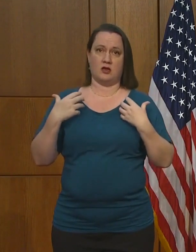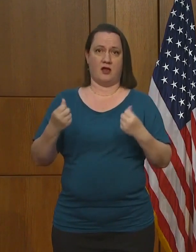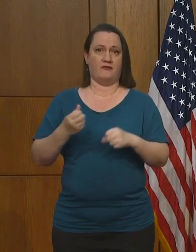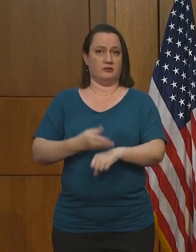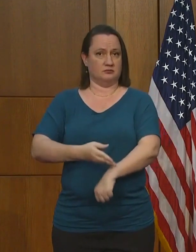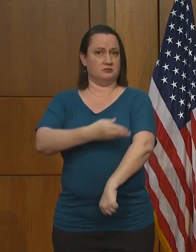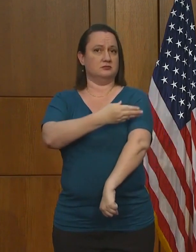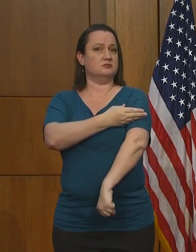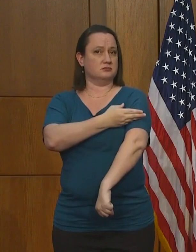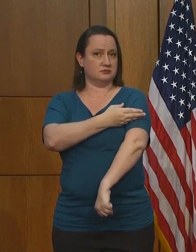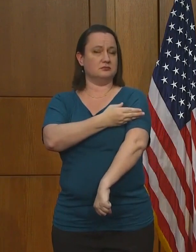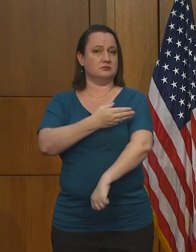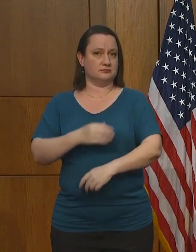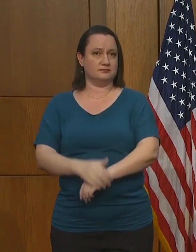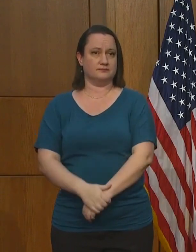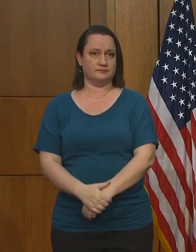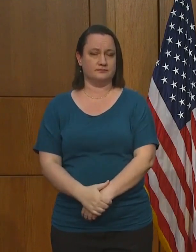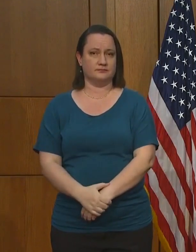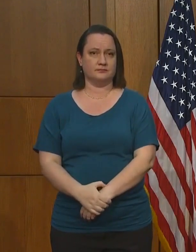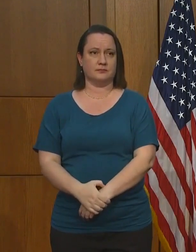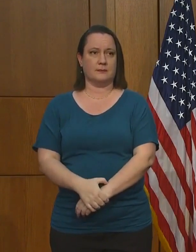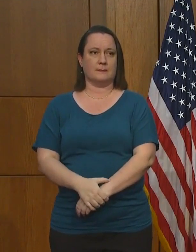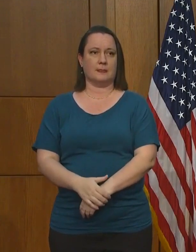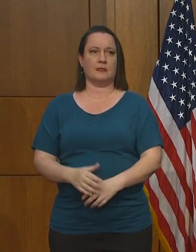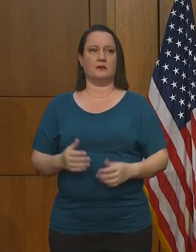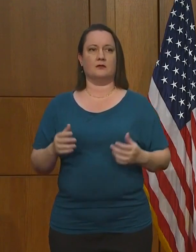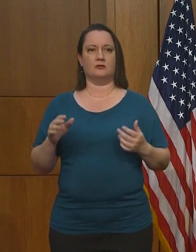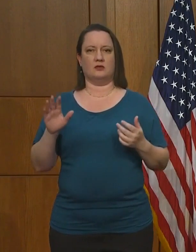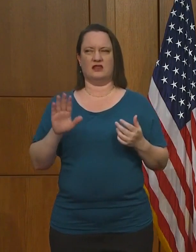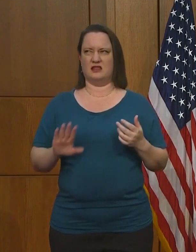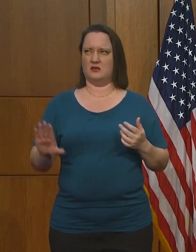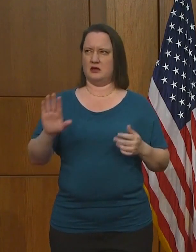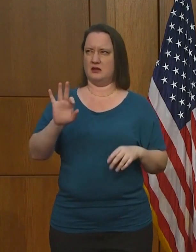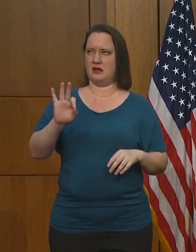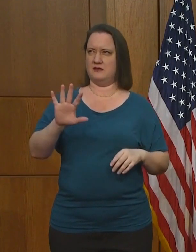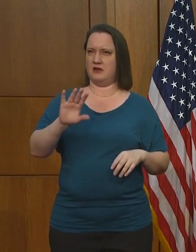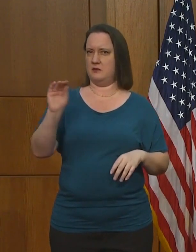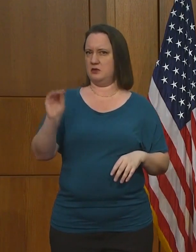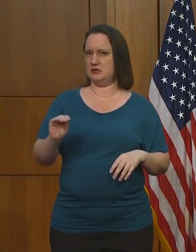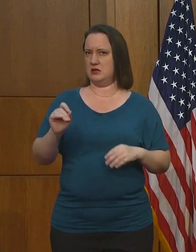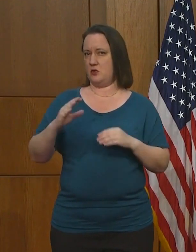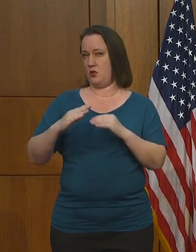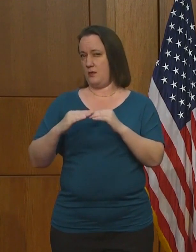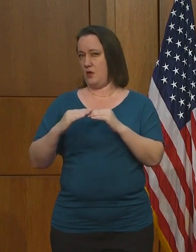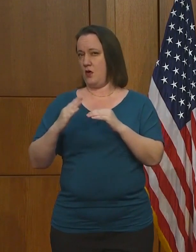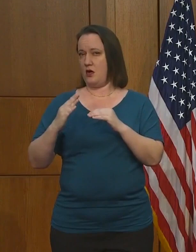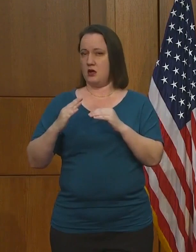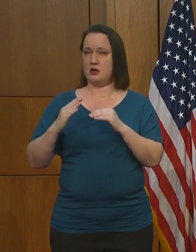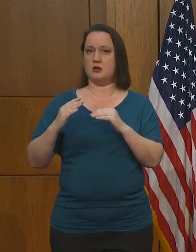THANK GOODNESS- RECOVER FROM A